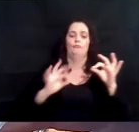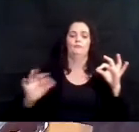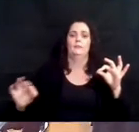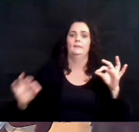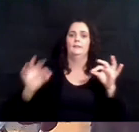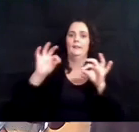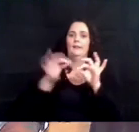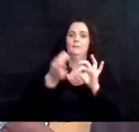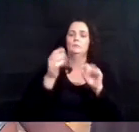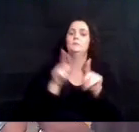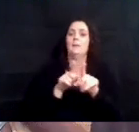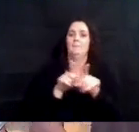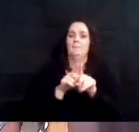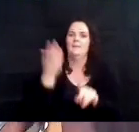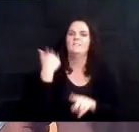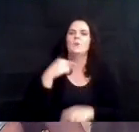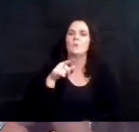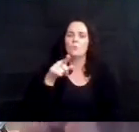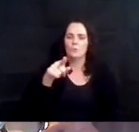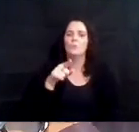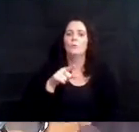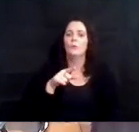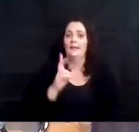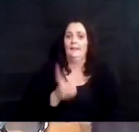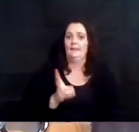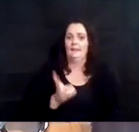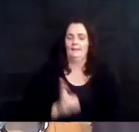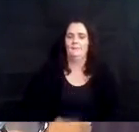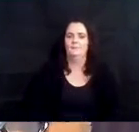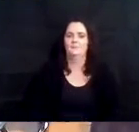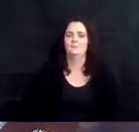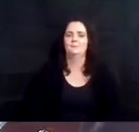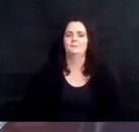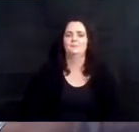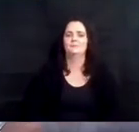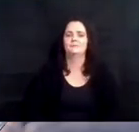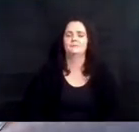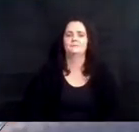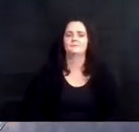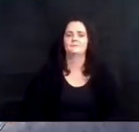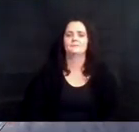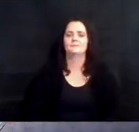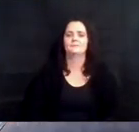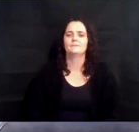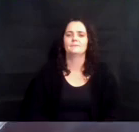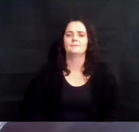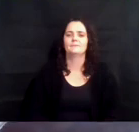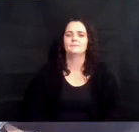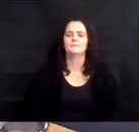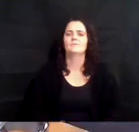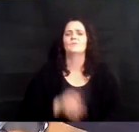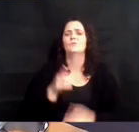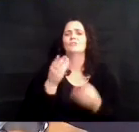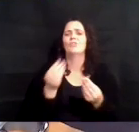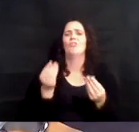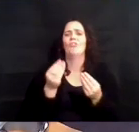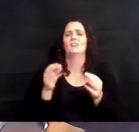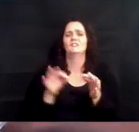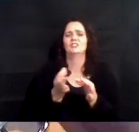and thread that you had before and again keep it very very loose and a very simple stitch.